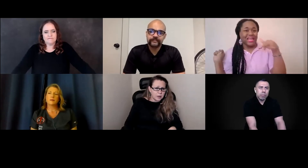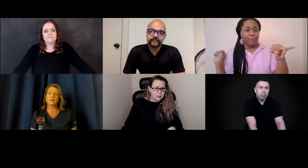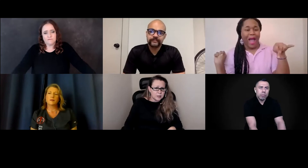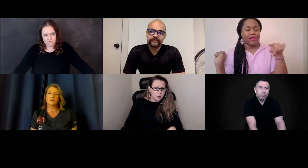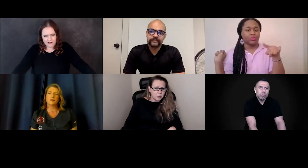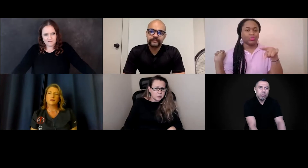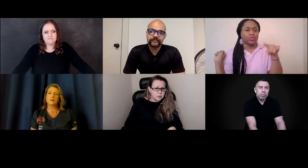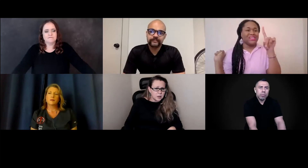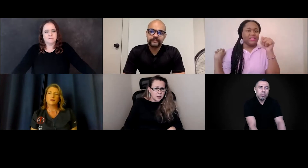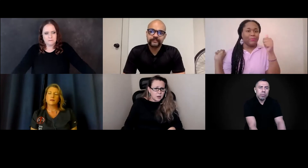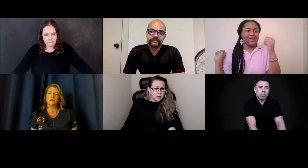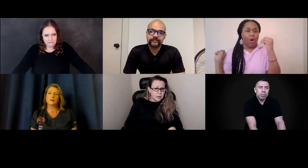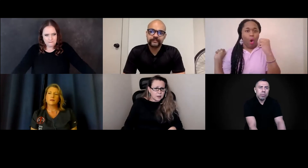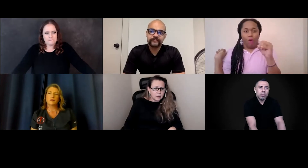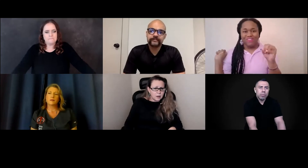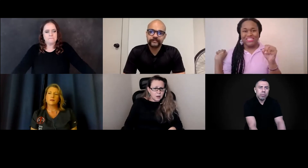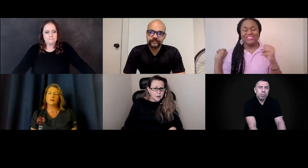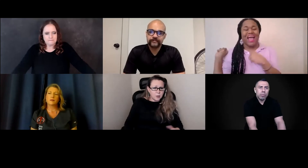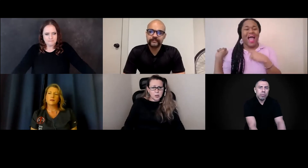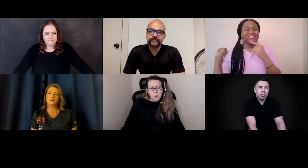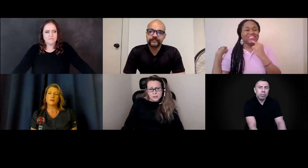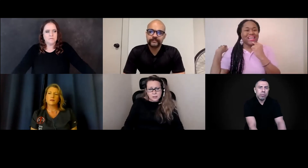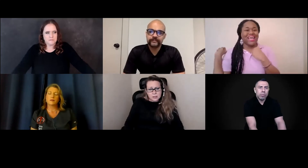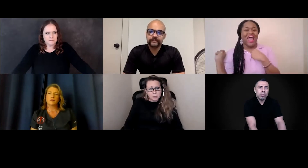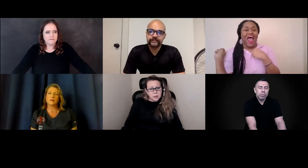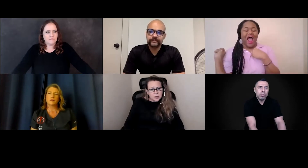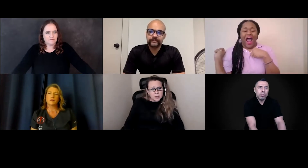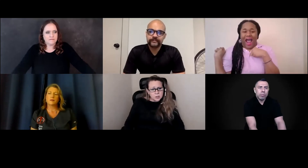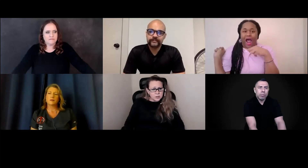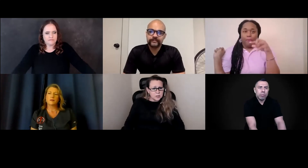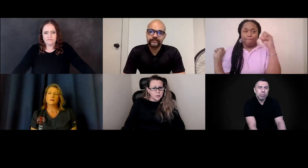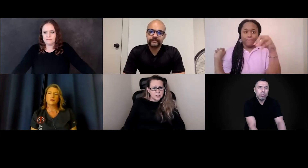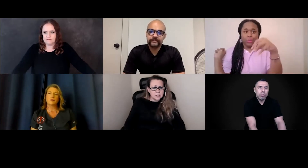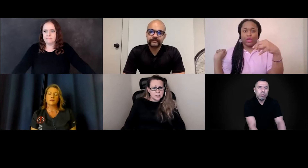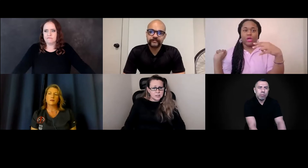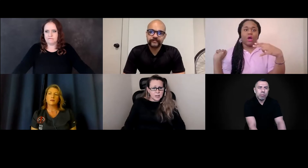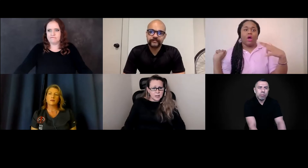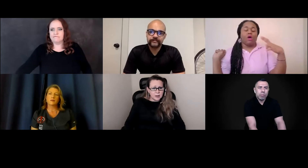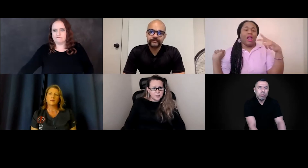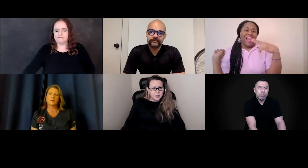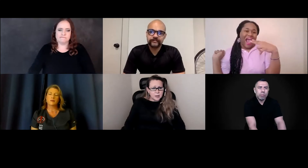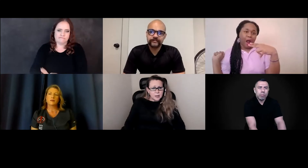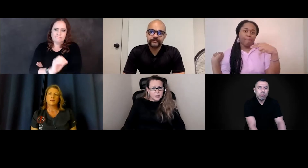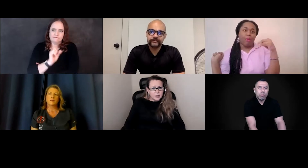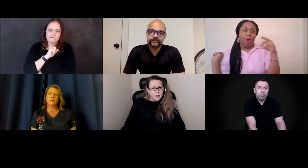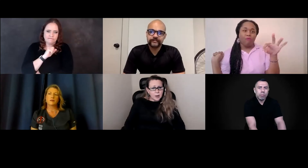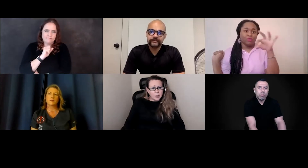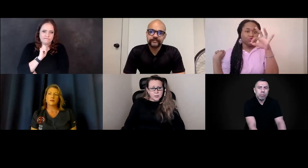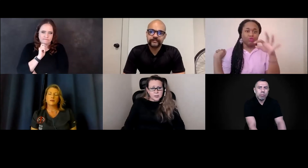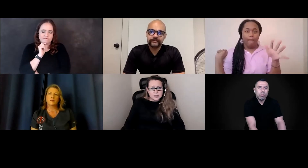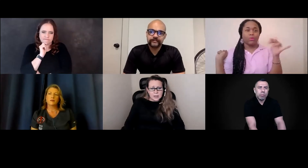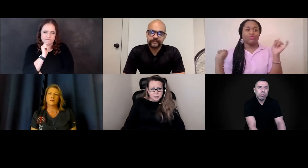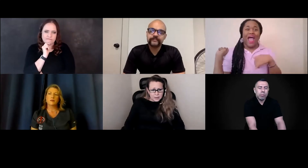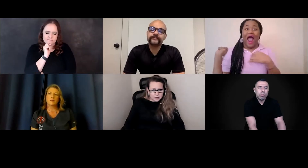It's almost like I'll go back to the disability services office and say I've put down the names of